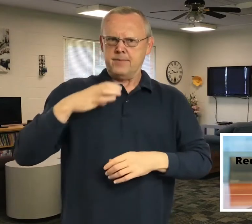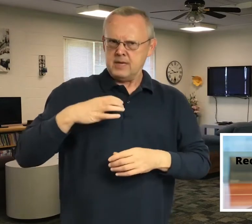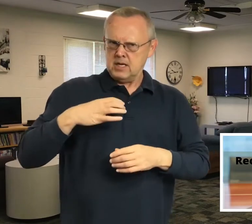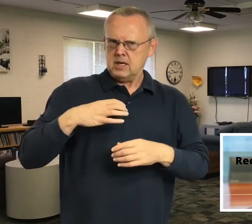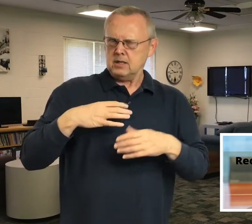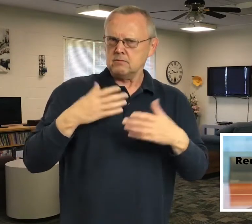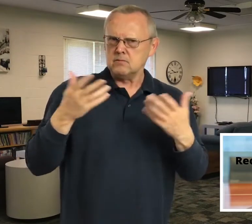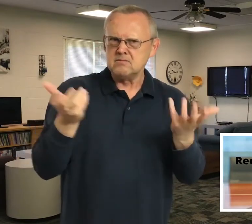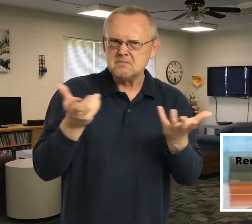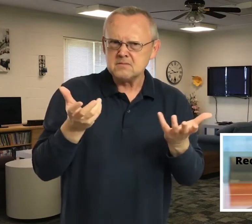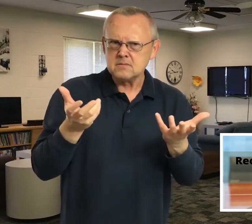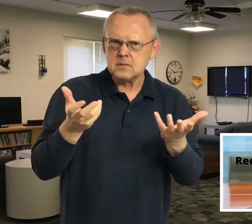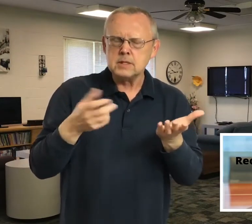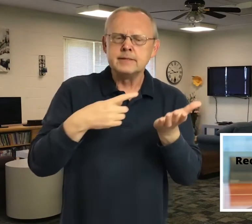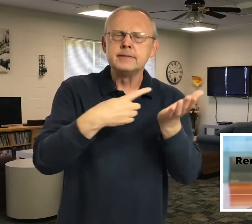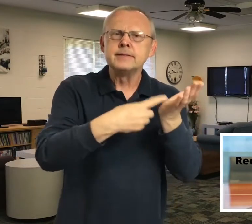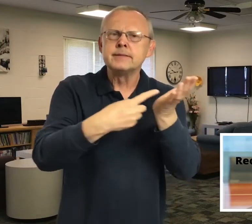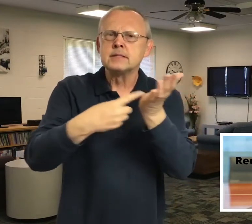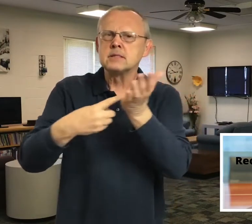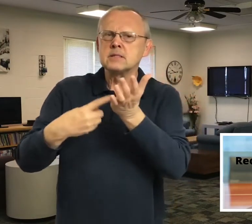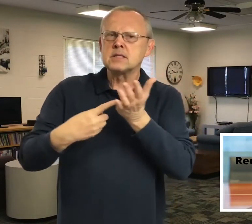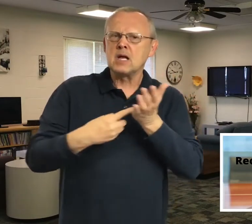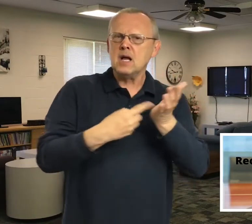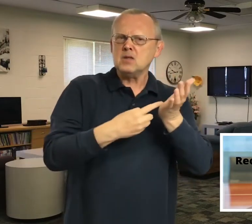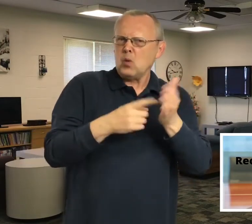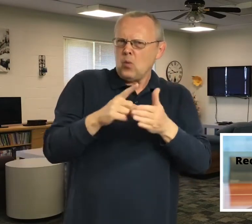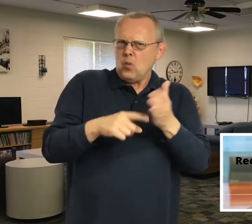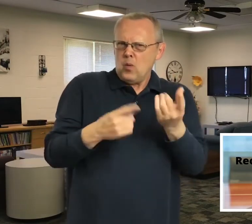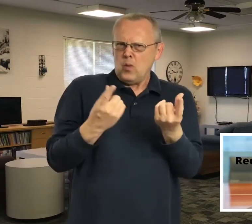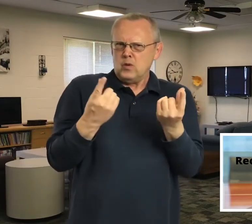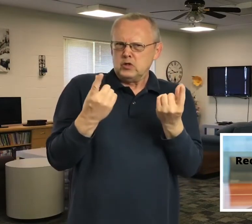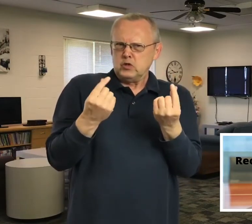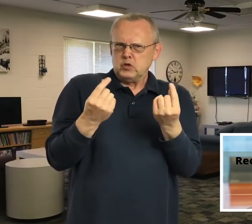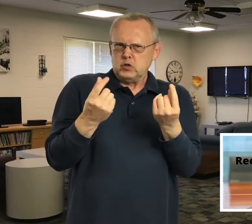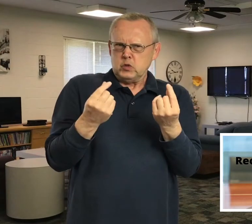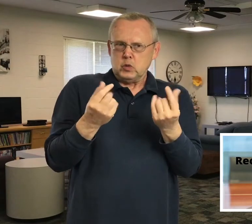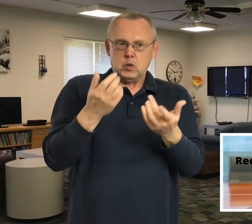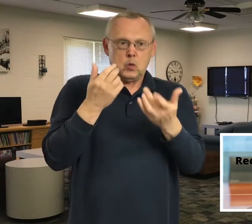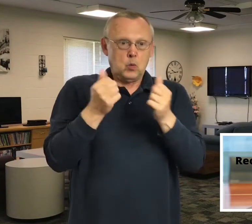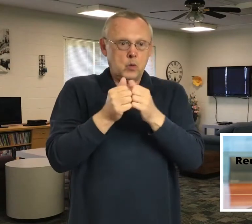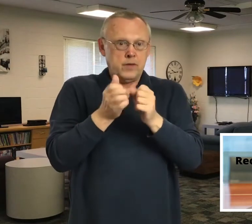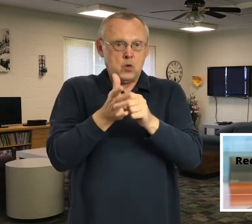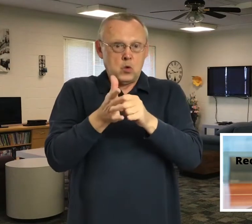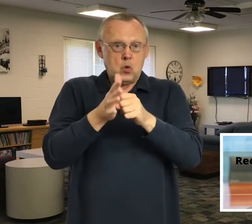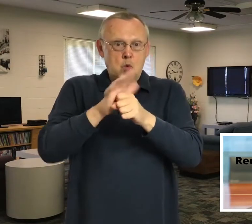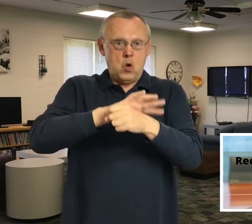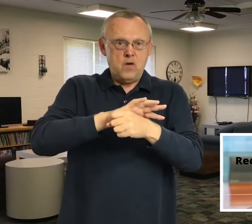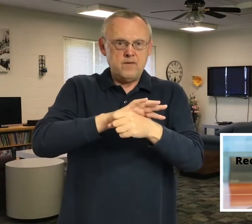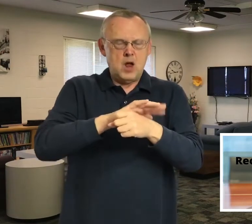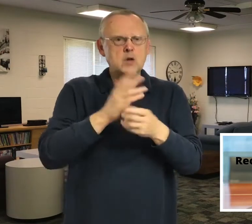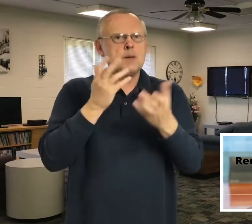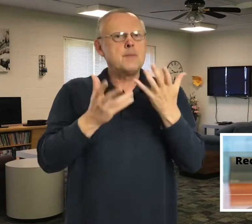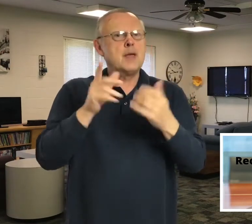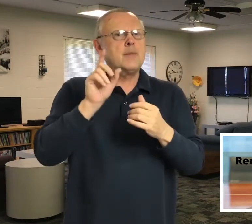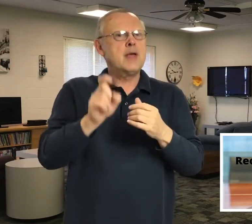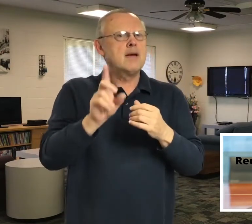MSD has established a committee to discuss reopening after COVID-19.